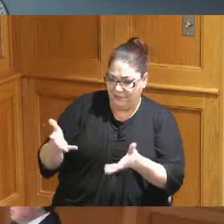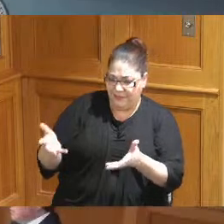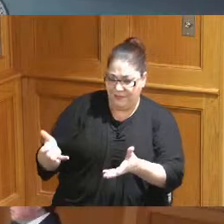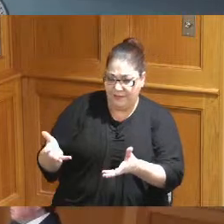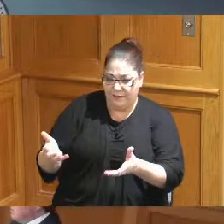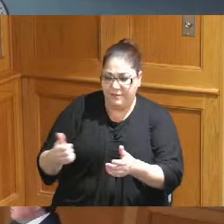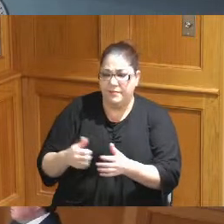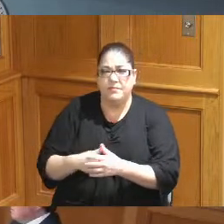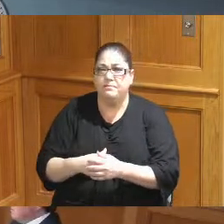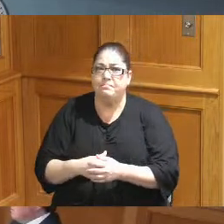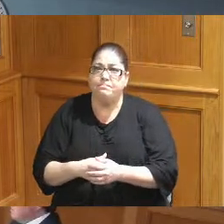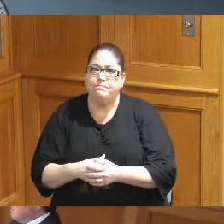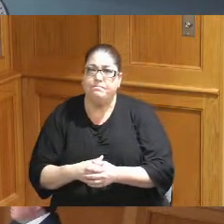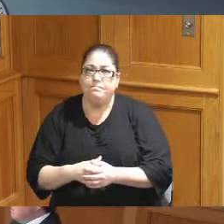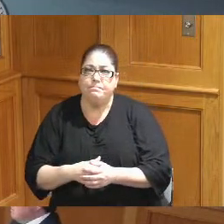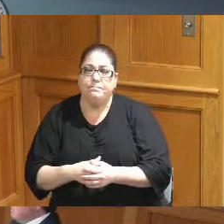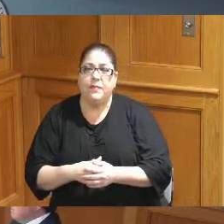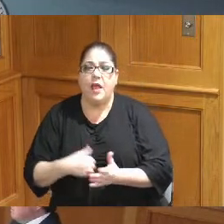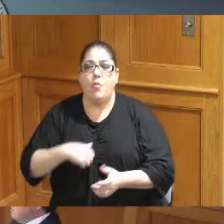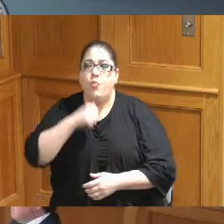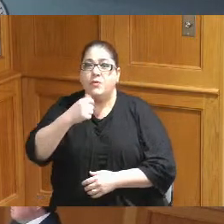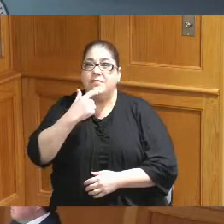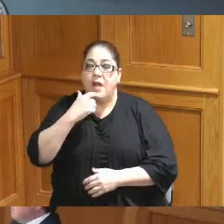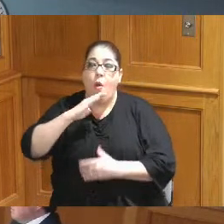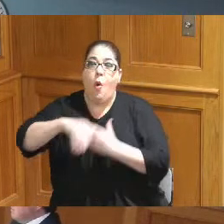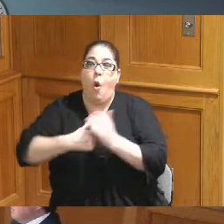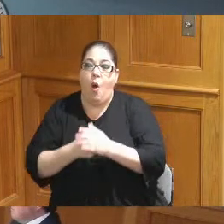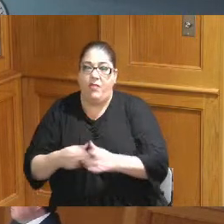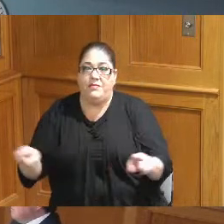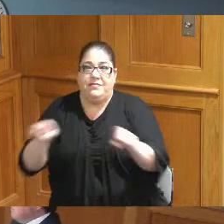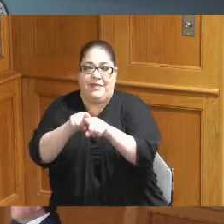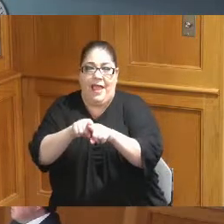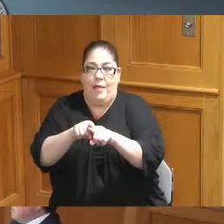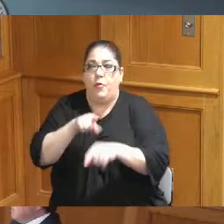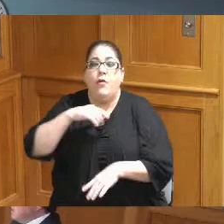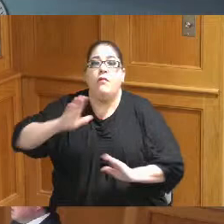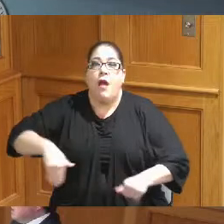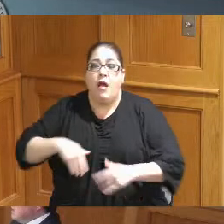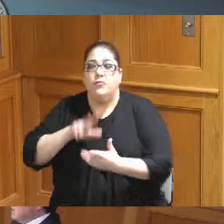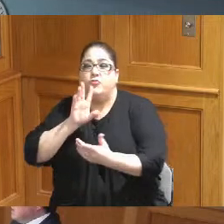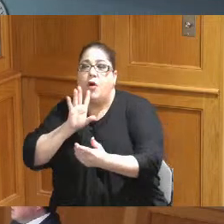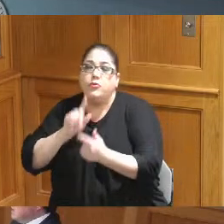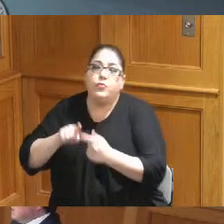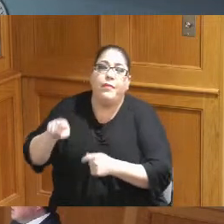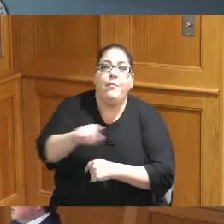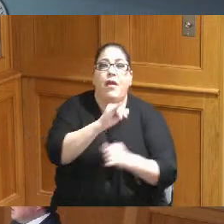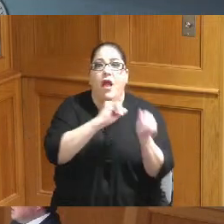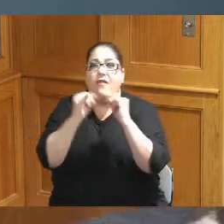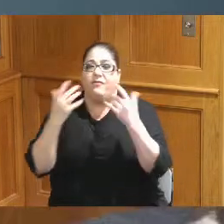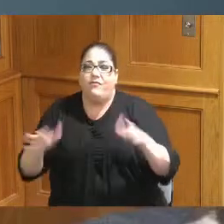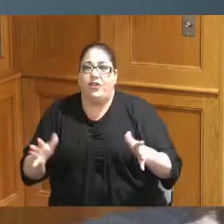I wouldn't just put everybody in a pot that you ain't reached that and you basically said if you